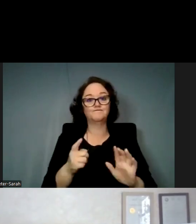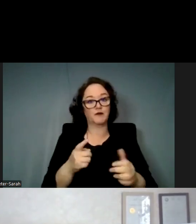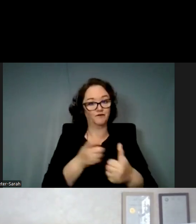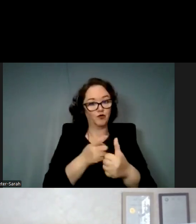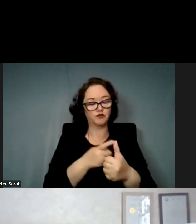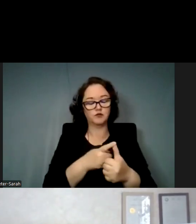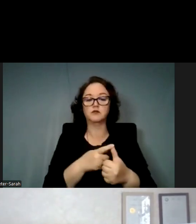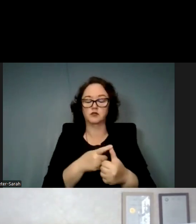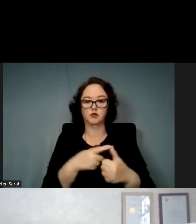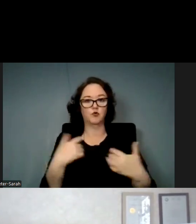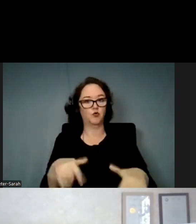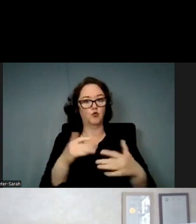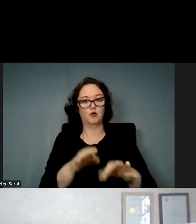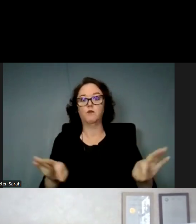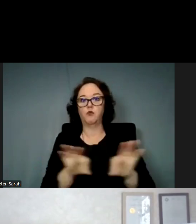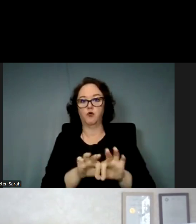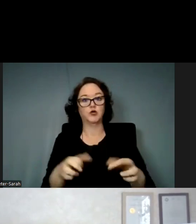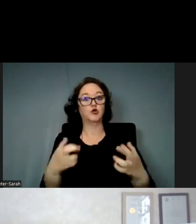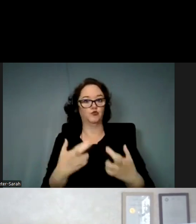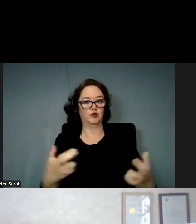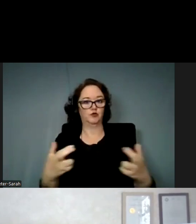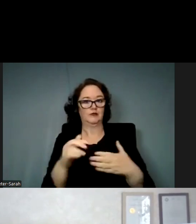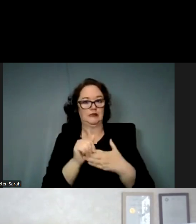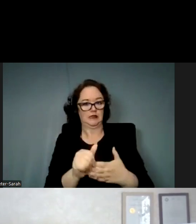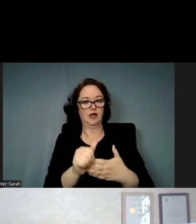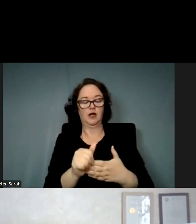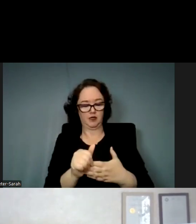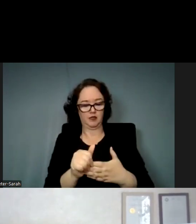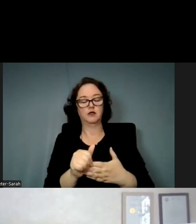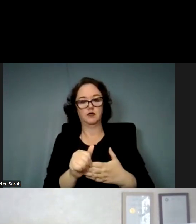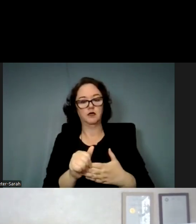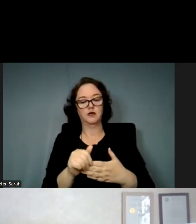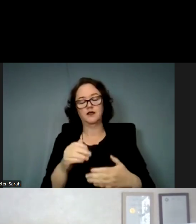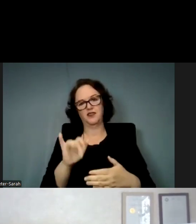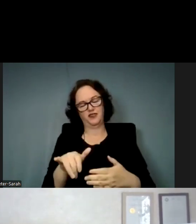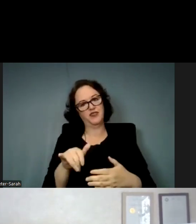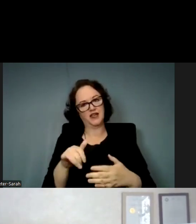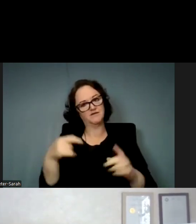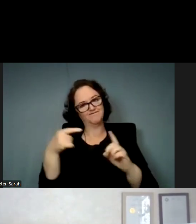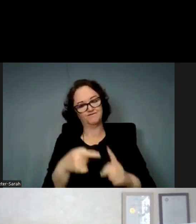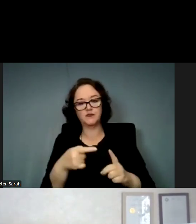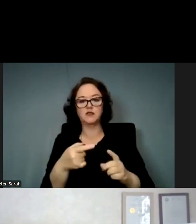that the National Health Law Program has produced, that's designed to be supportive of waiver comments in the